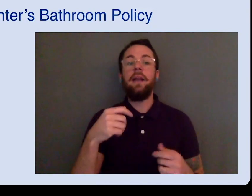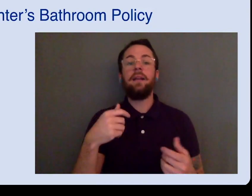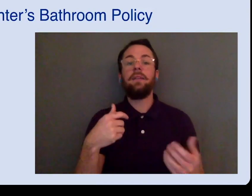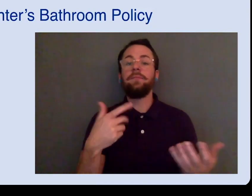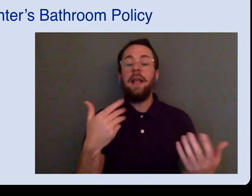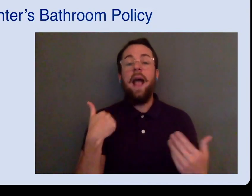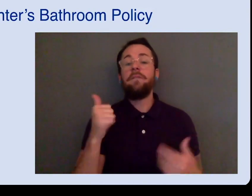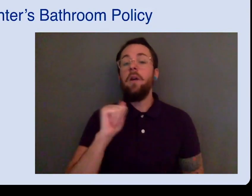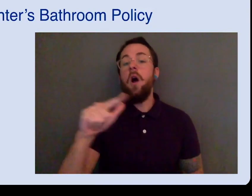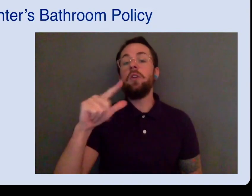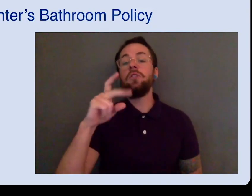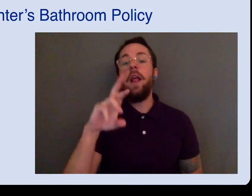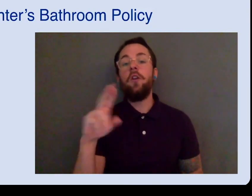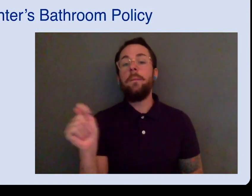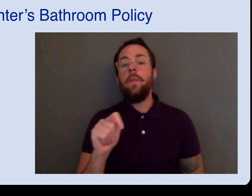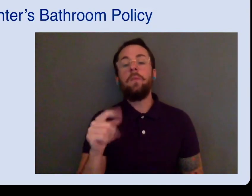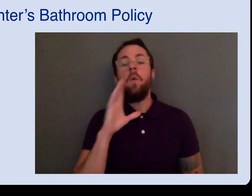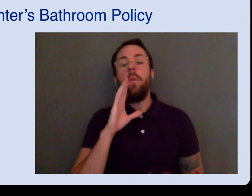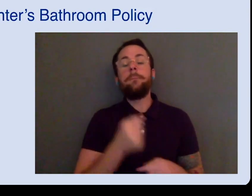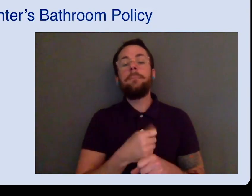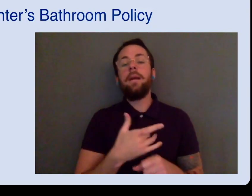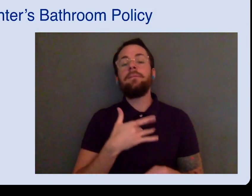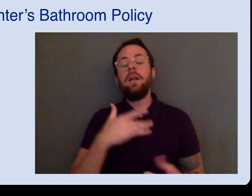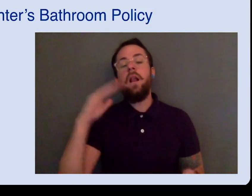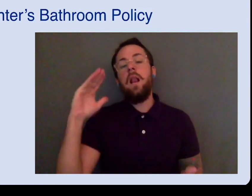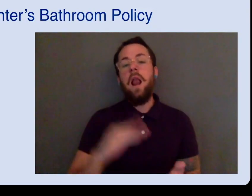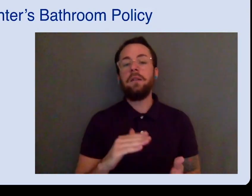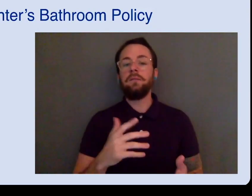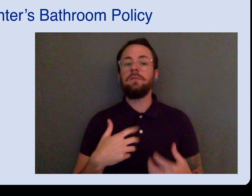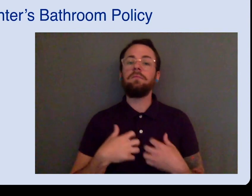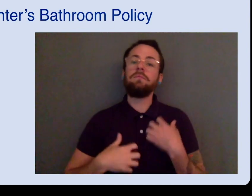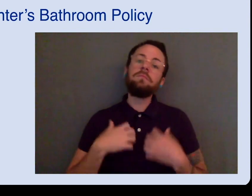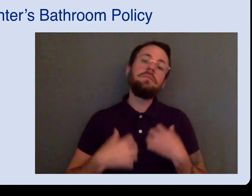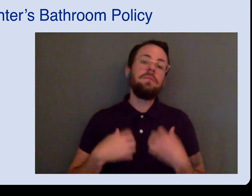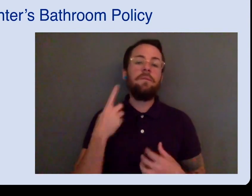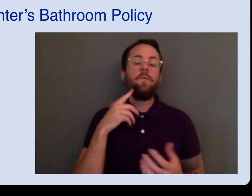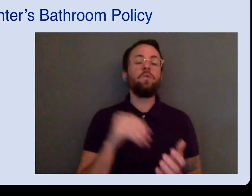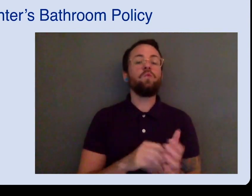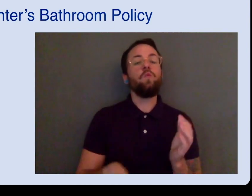At the point, we want students feeling okay about things like bathrooms.